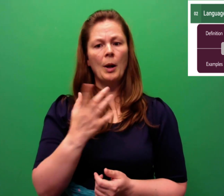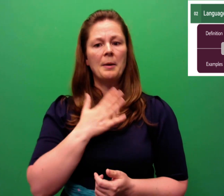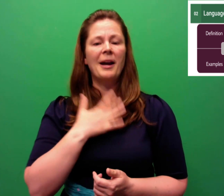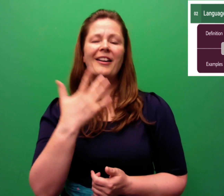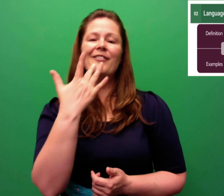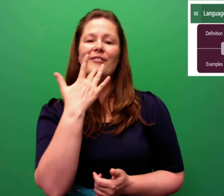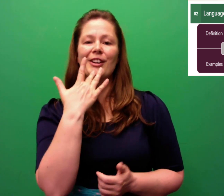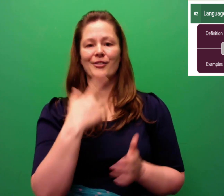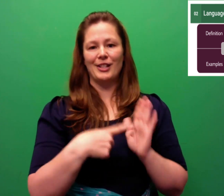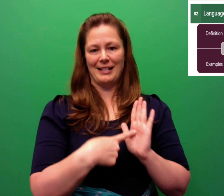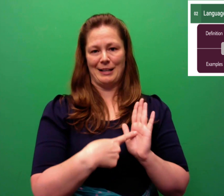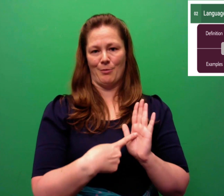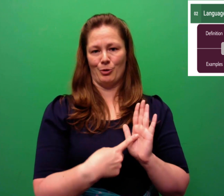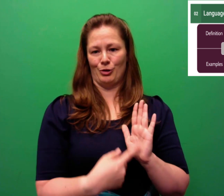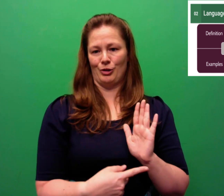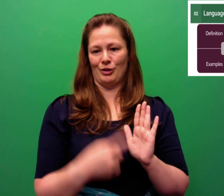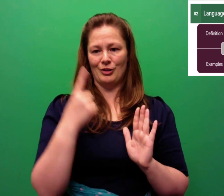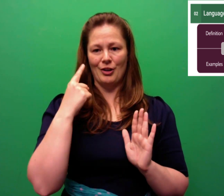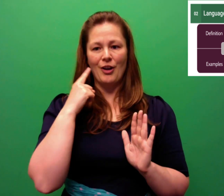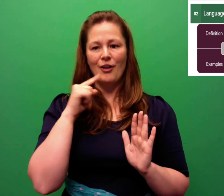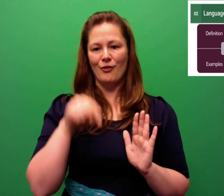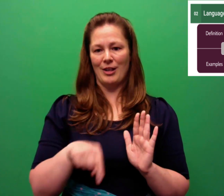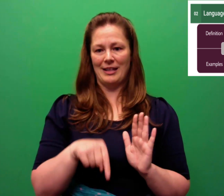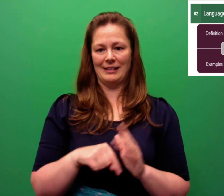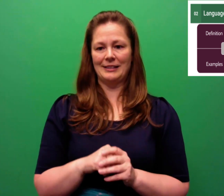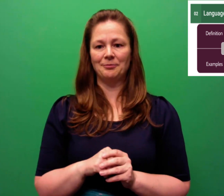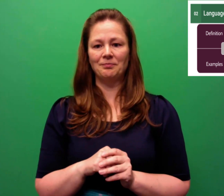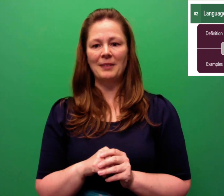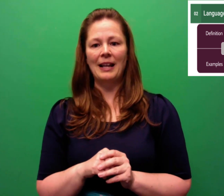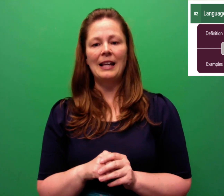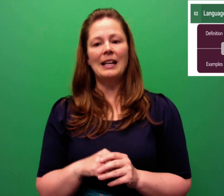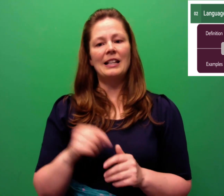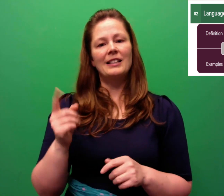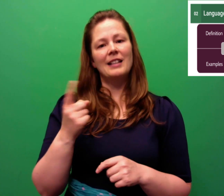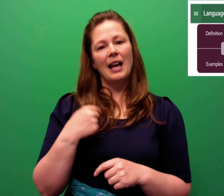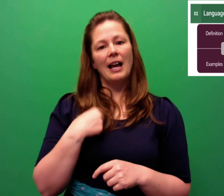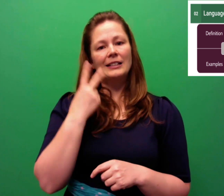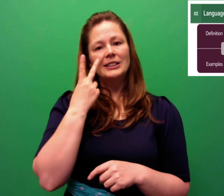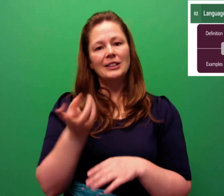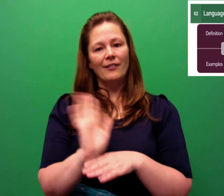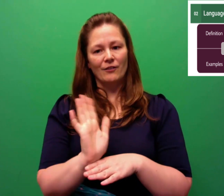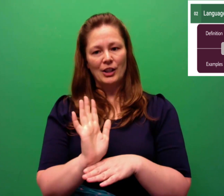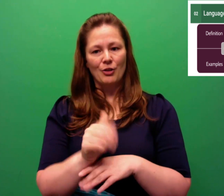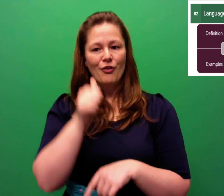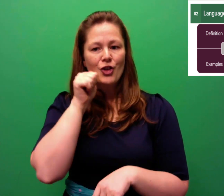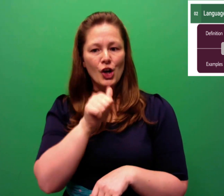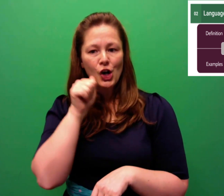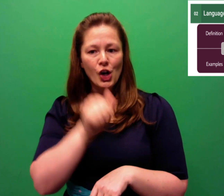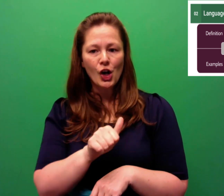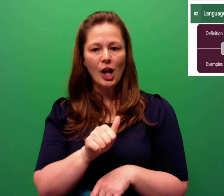own. One of my favorite examples to illustrate this idea is a video of a